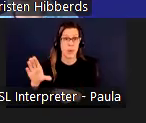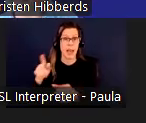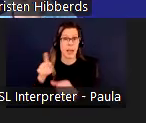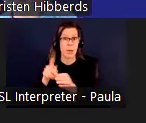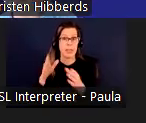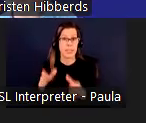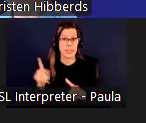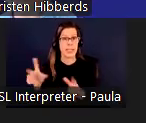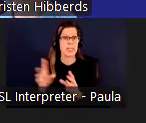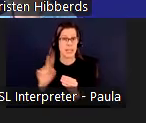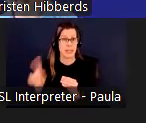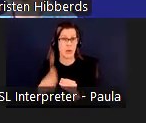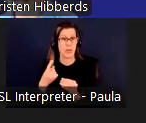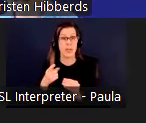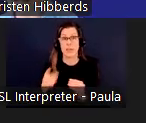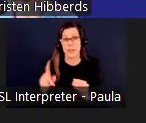This is going to be our only RAC meeting.